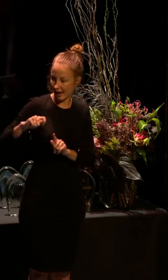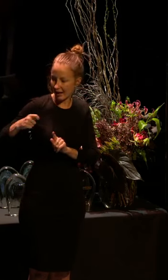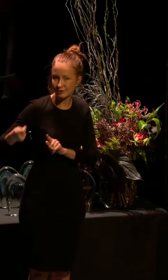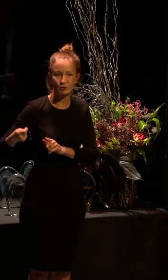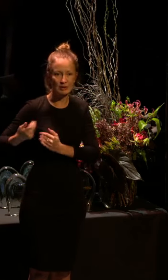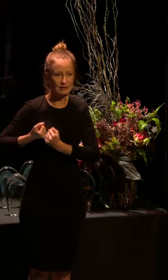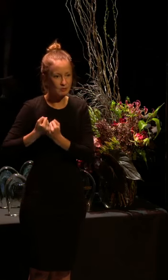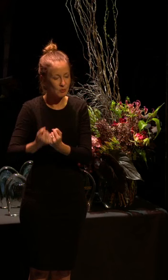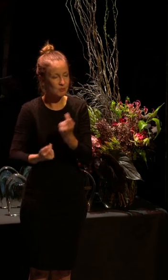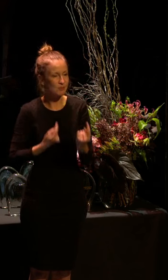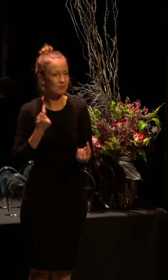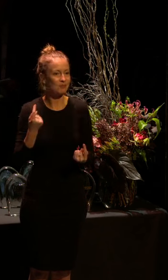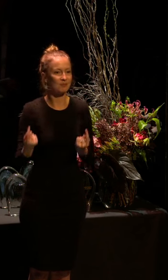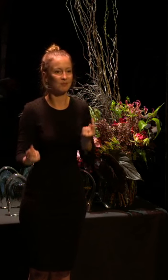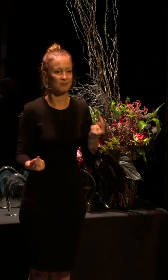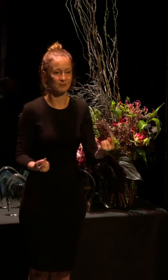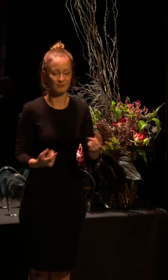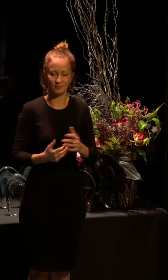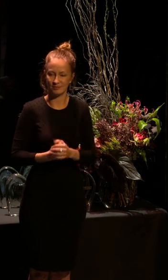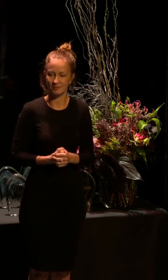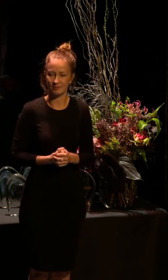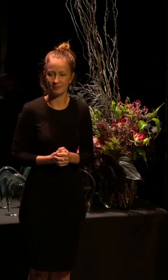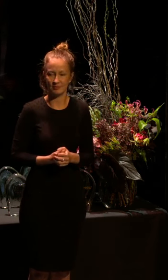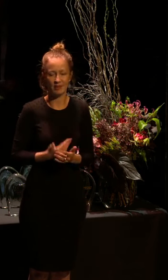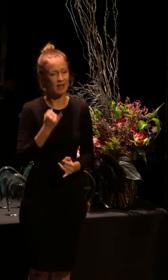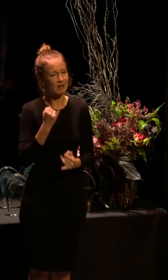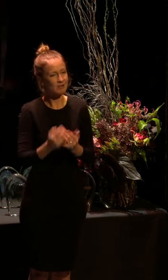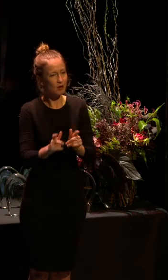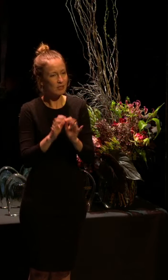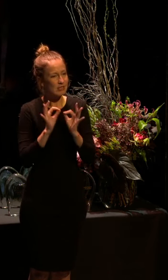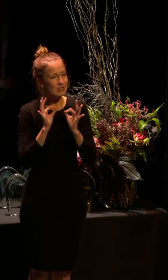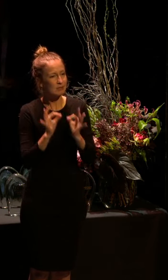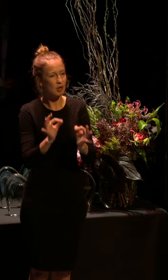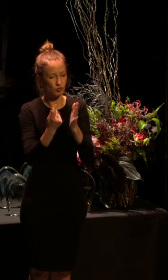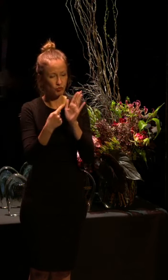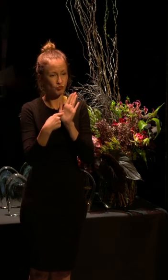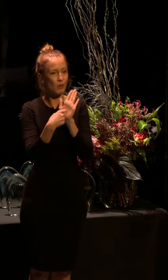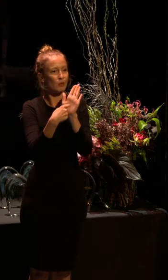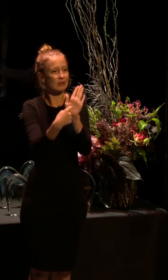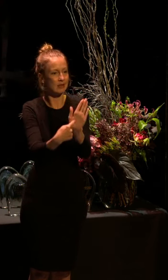Cherished representatives of an extraordinary creative community